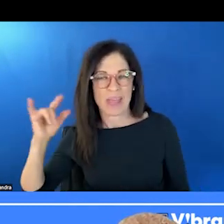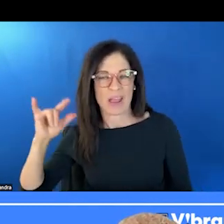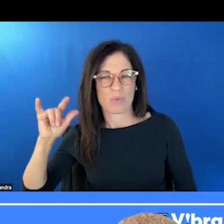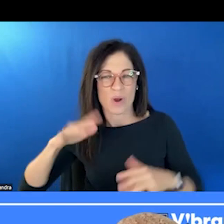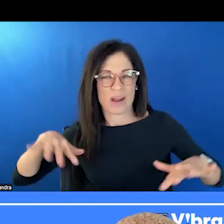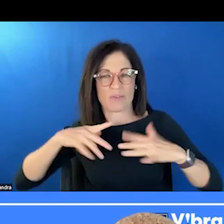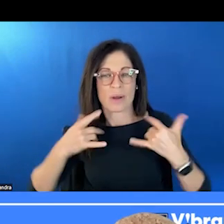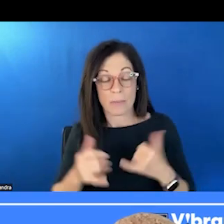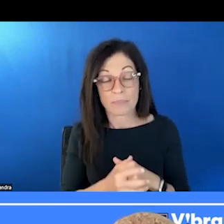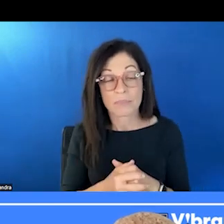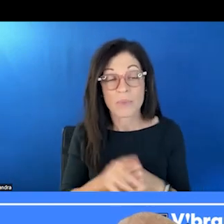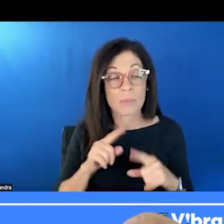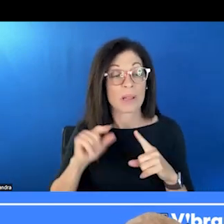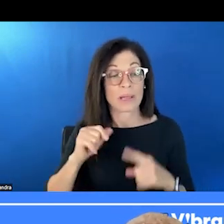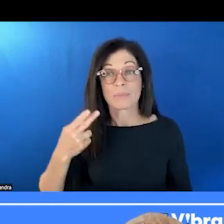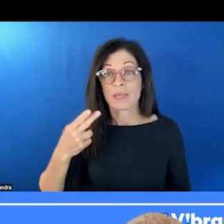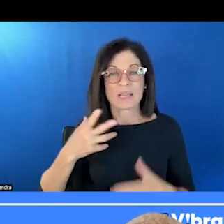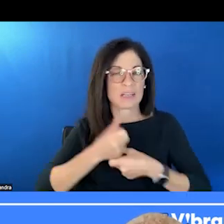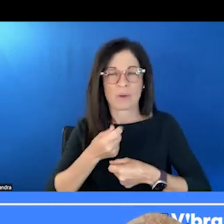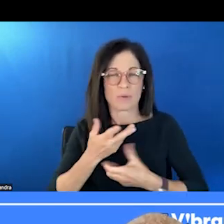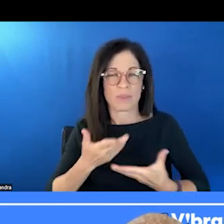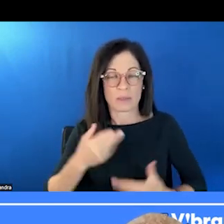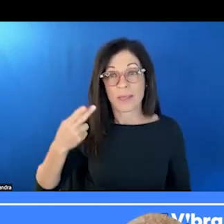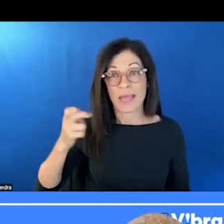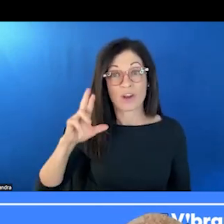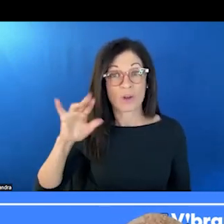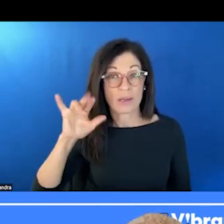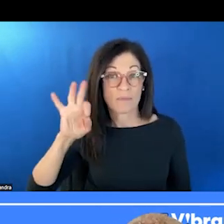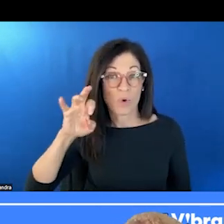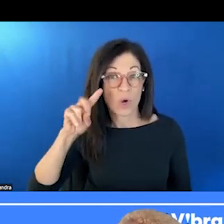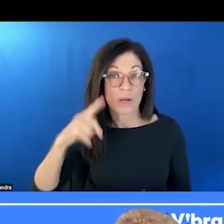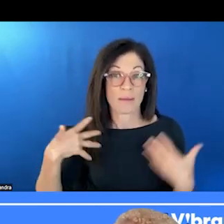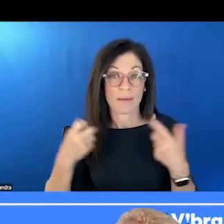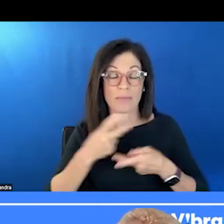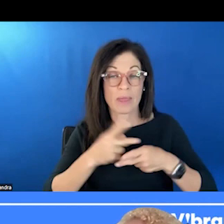I THINK THE HENRY FORD HEALTHCARE SYSTEMS AND BRIAN AND EVERYONE